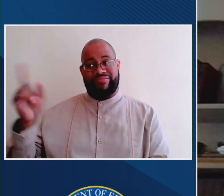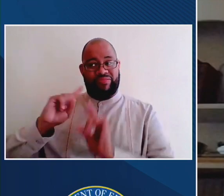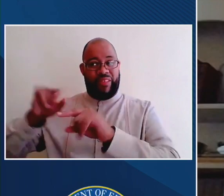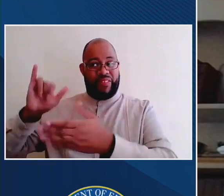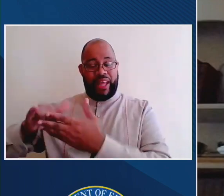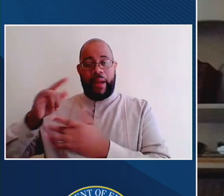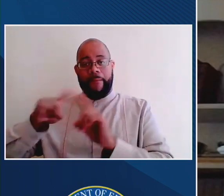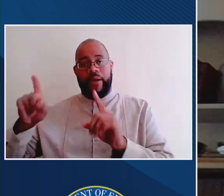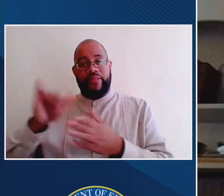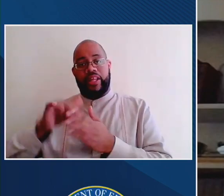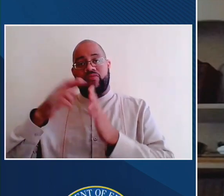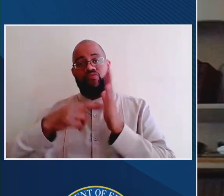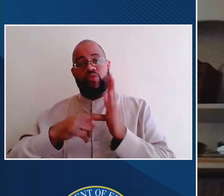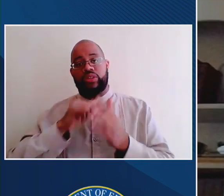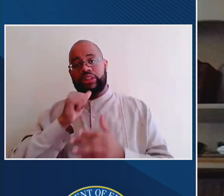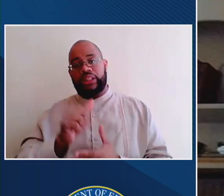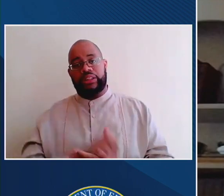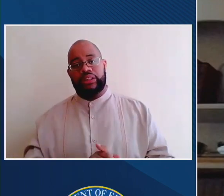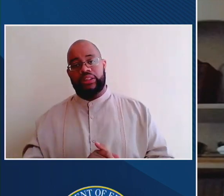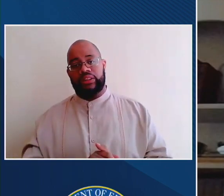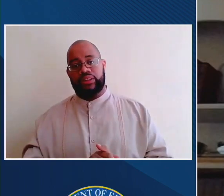doesn't- we're not regulating the